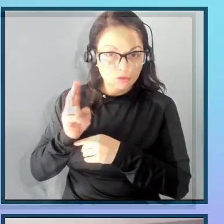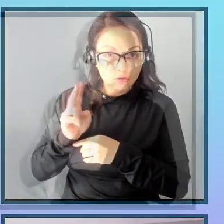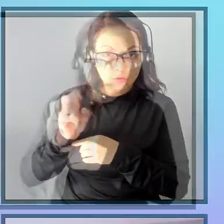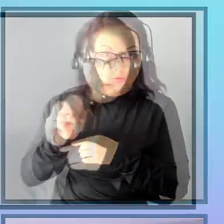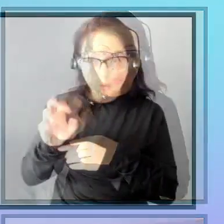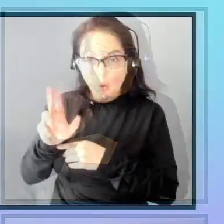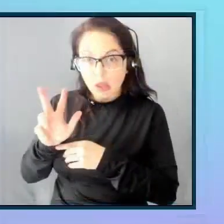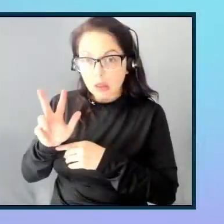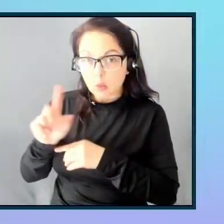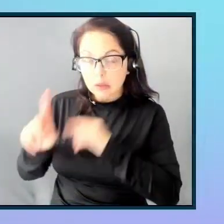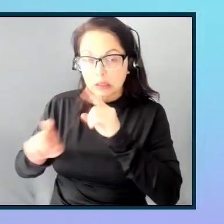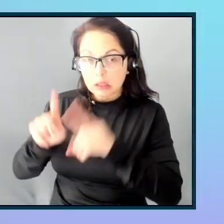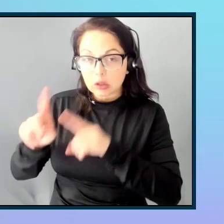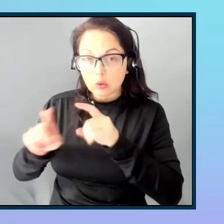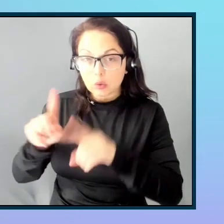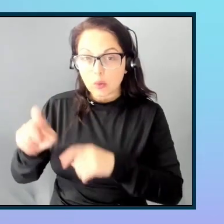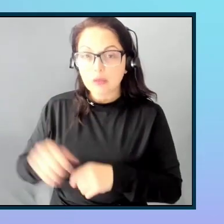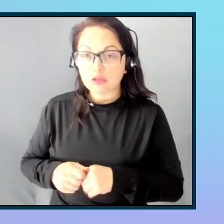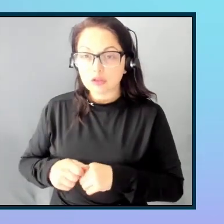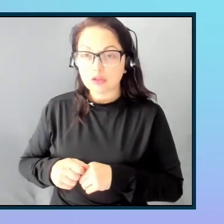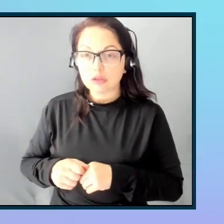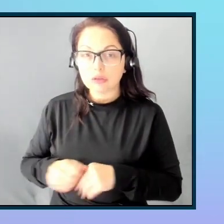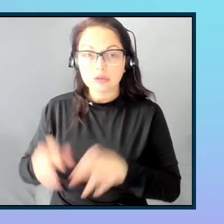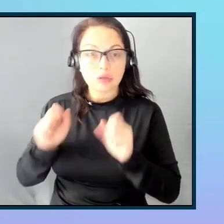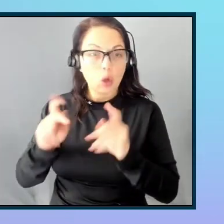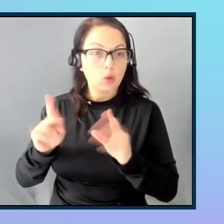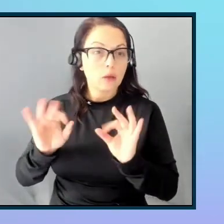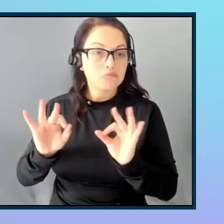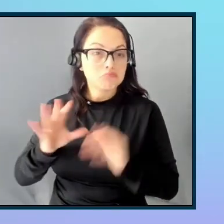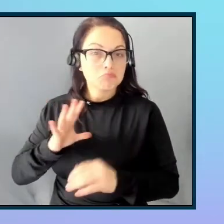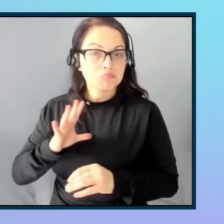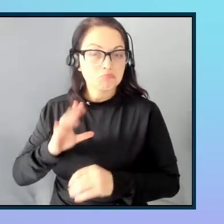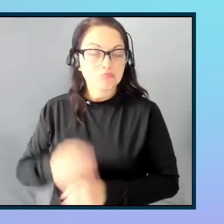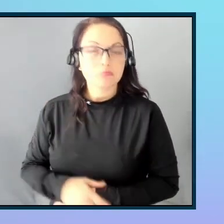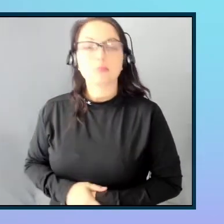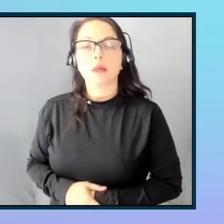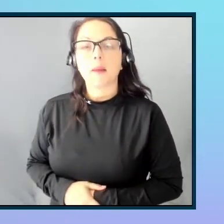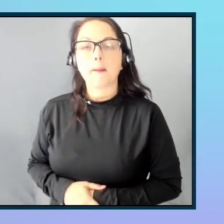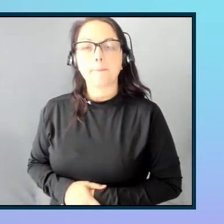Great, I'm gonna dive in 'cause we have a ton. So one of the questions,